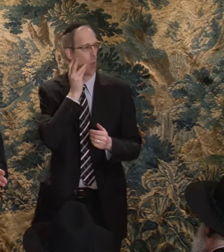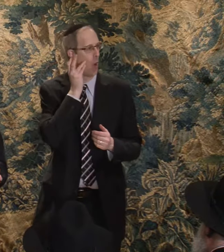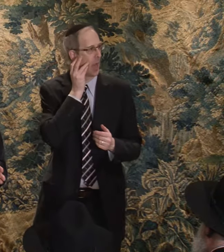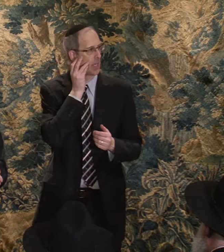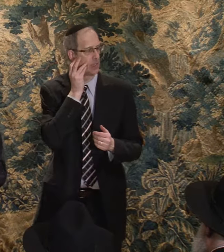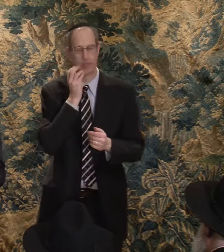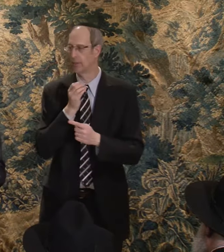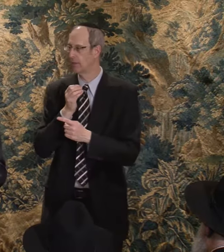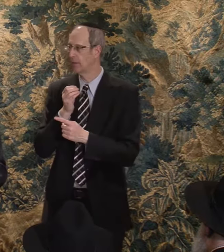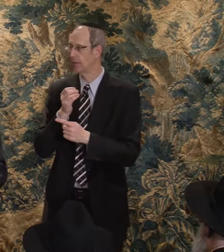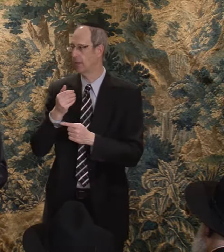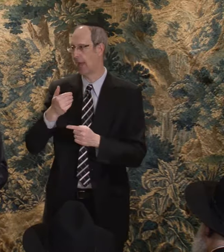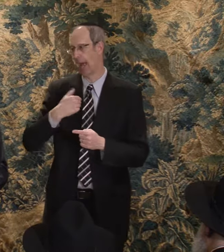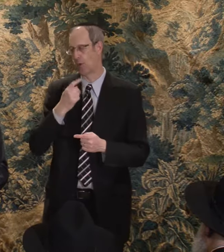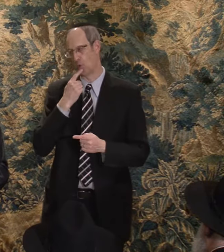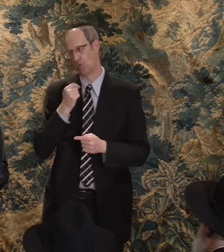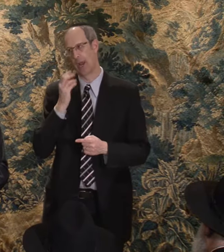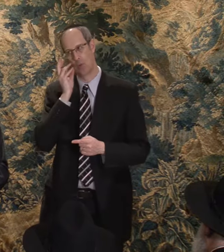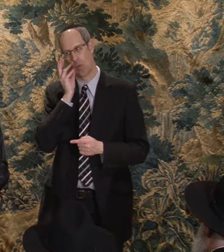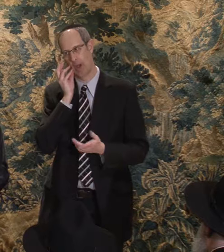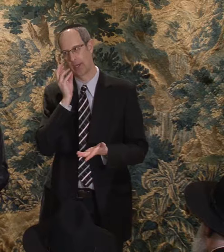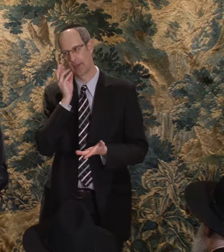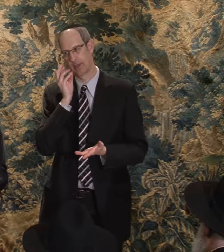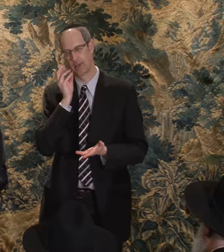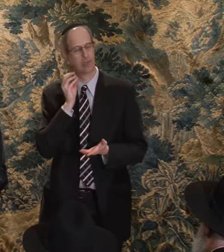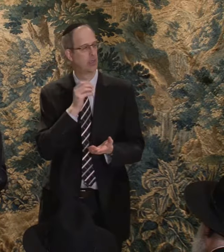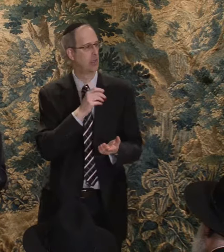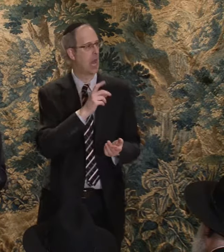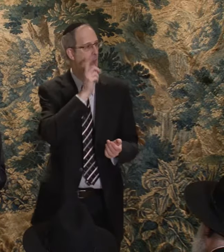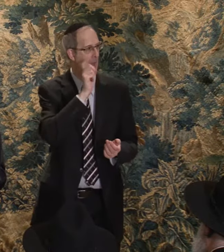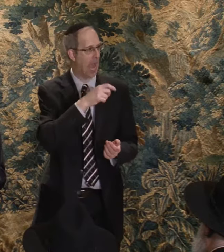said they already had red wine syrup Sandberg said we have to get white wine